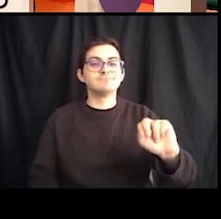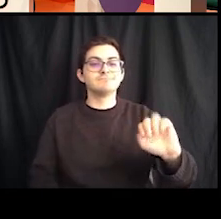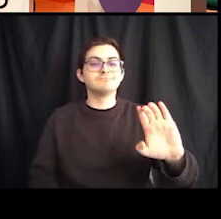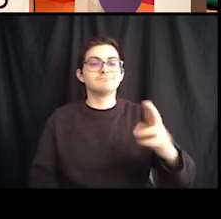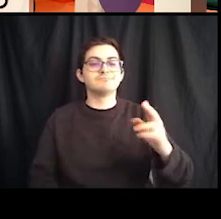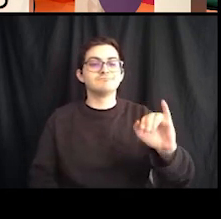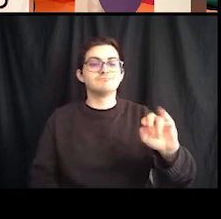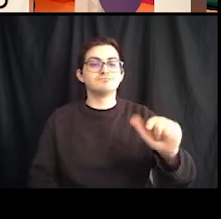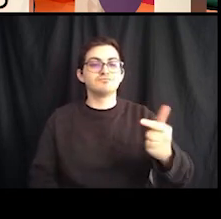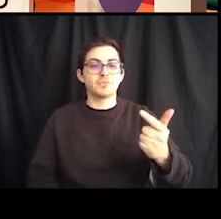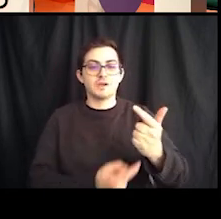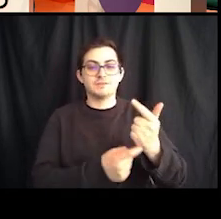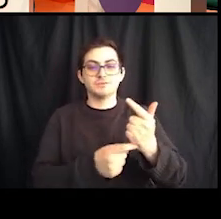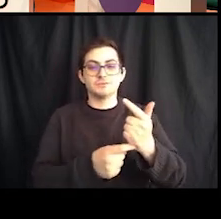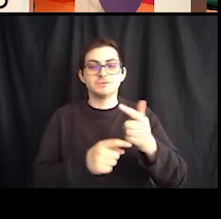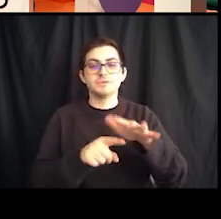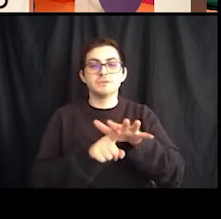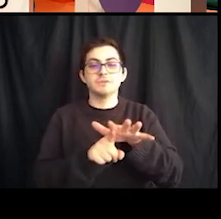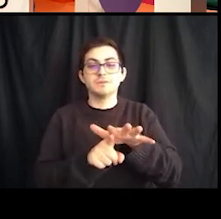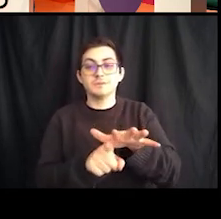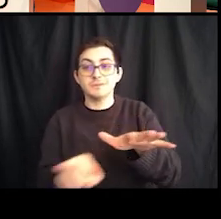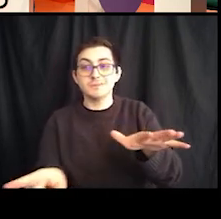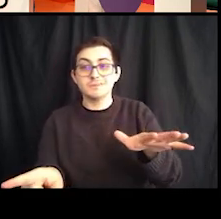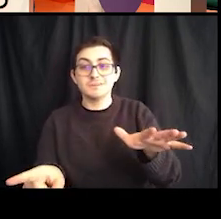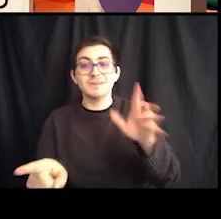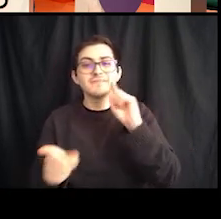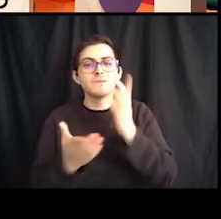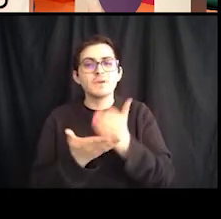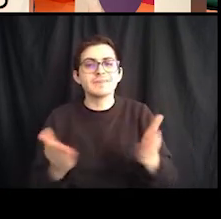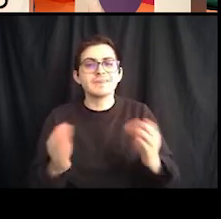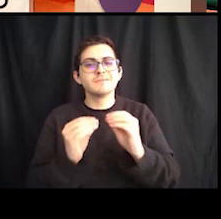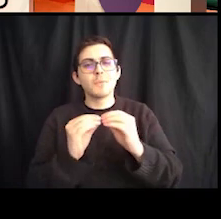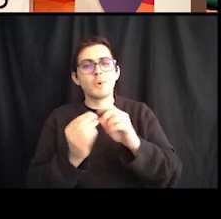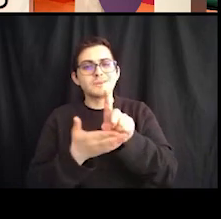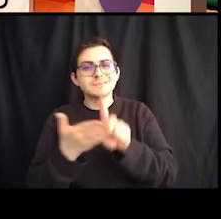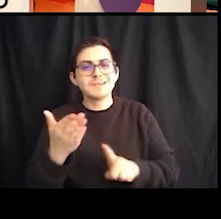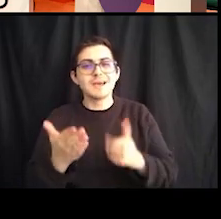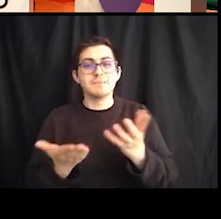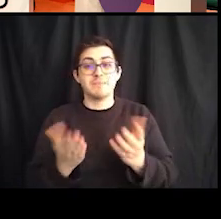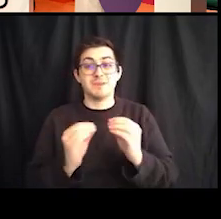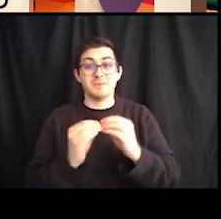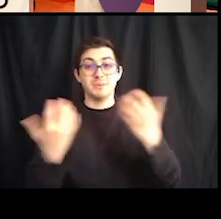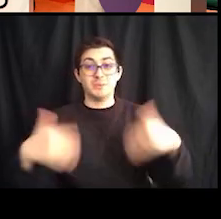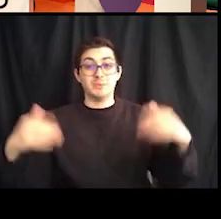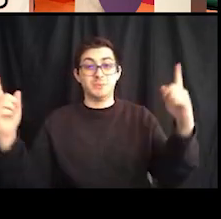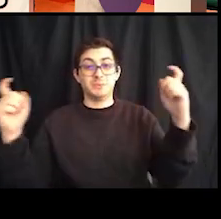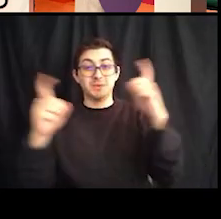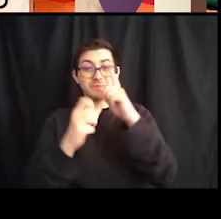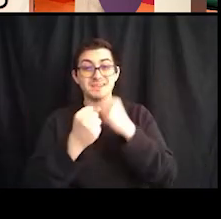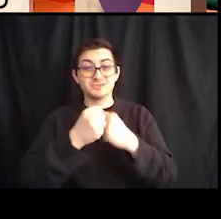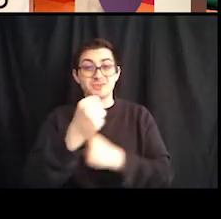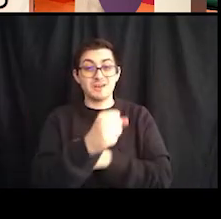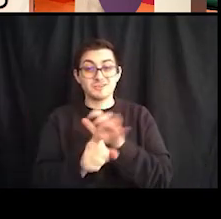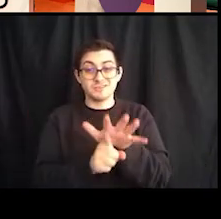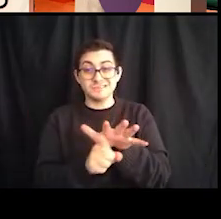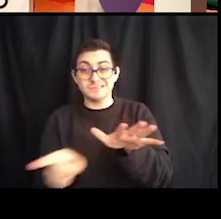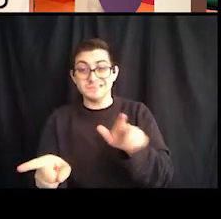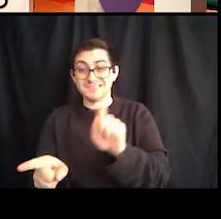are more complex in structure. So at Figma, our aspiration is to provide value